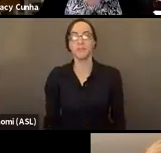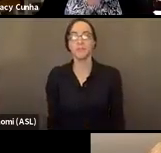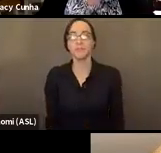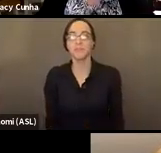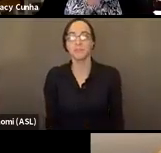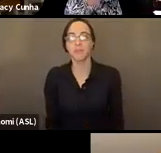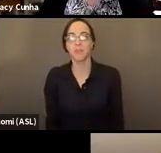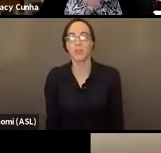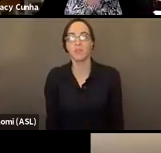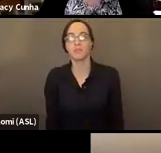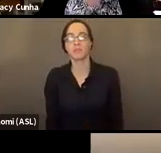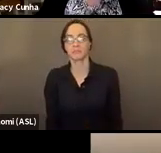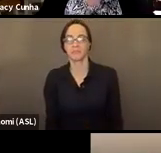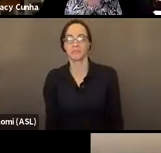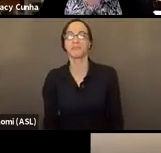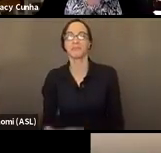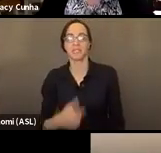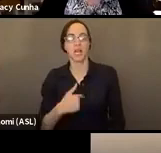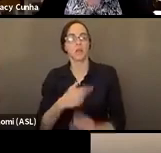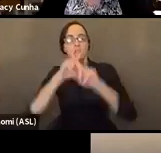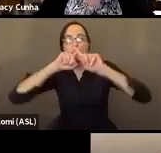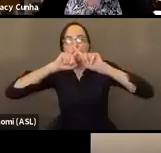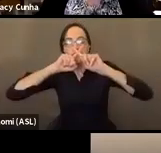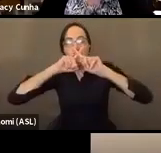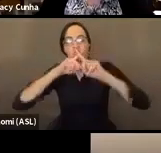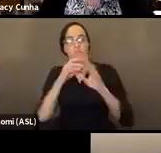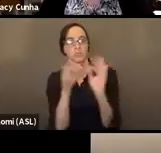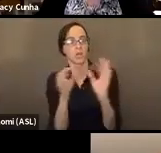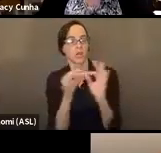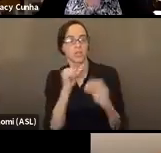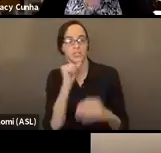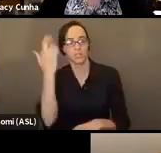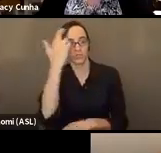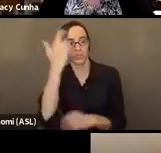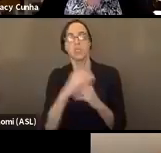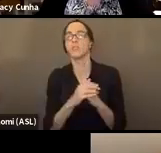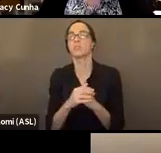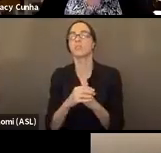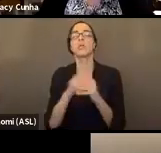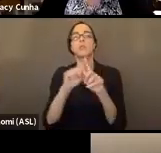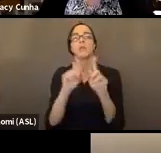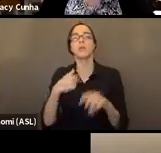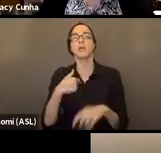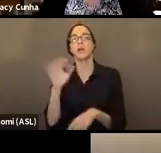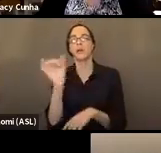was talking away but um i also do some access and functional needs trainings for people who